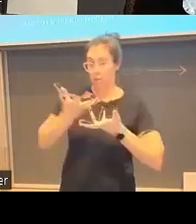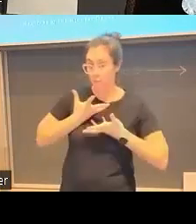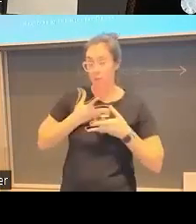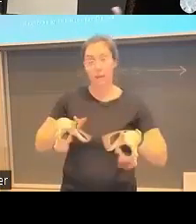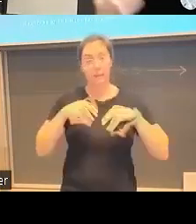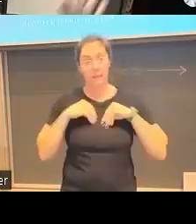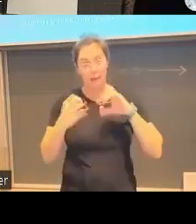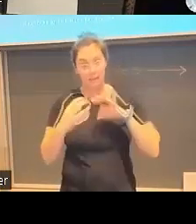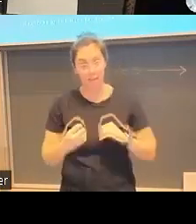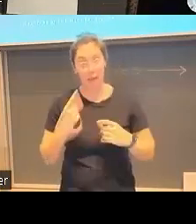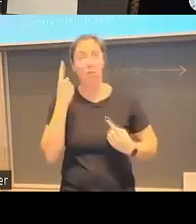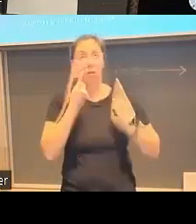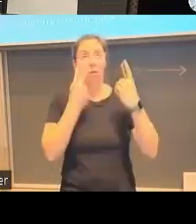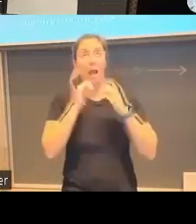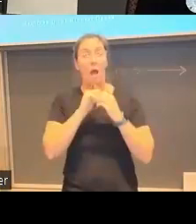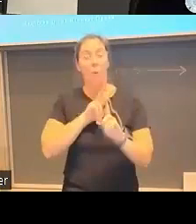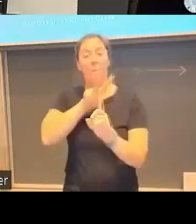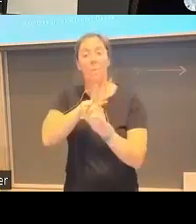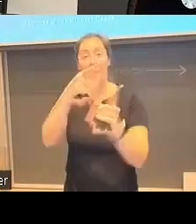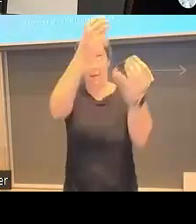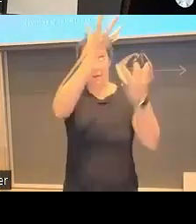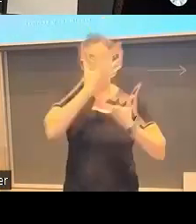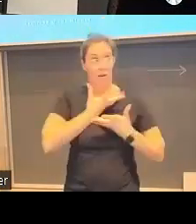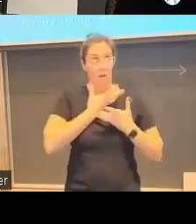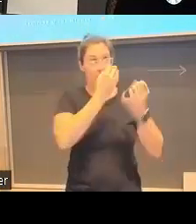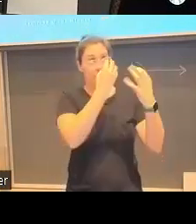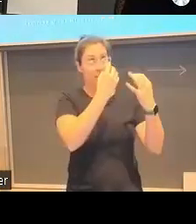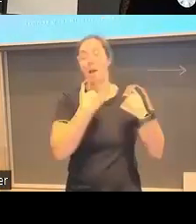and think about how that then applies to how they give feedback um and then we think about what are